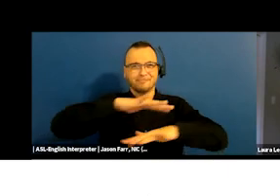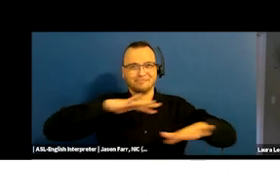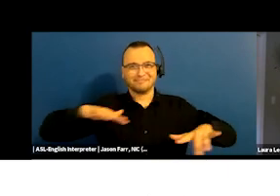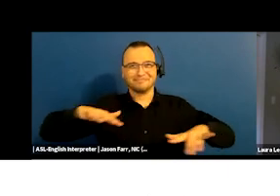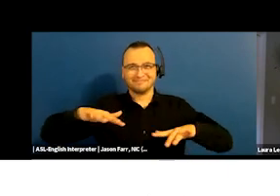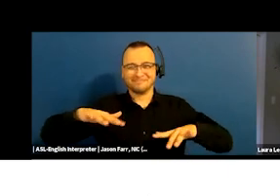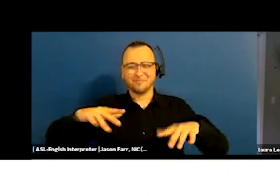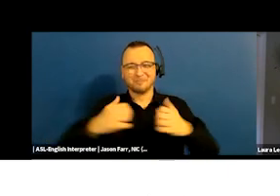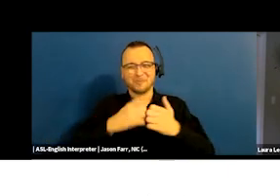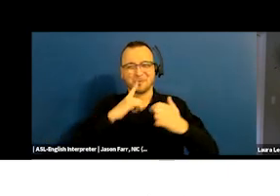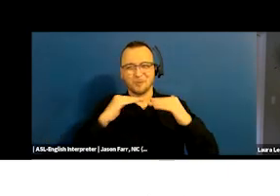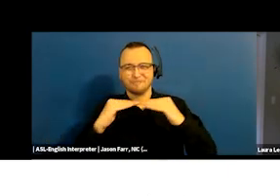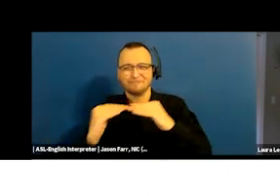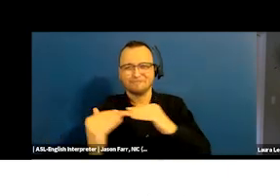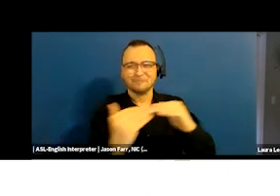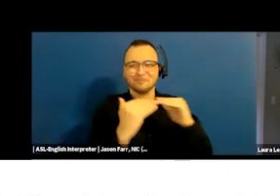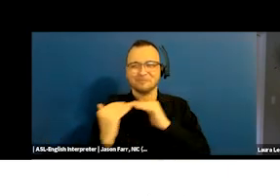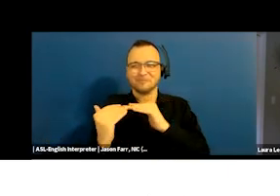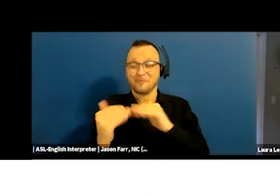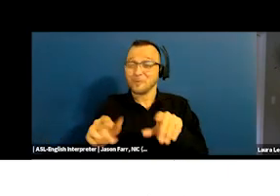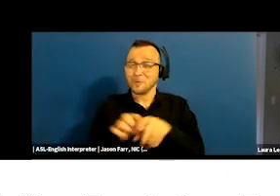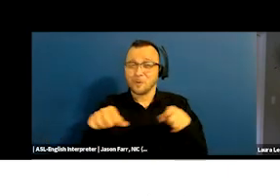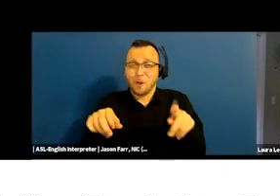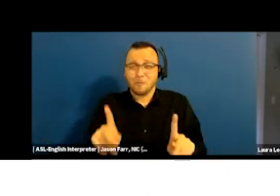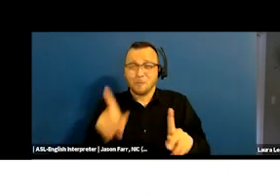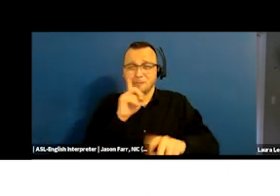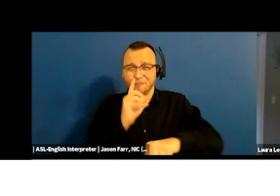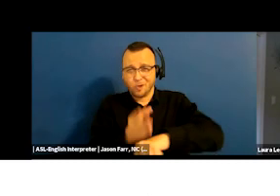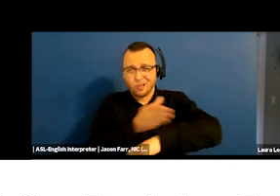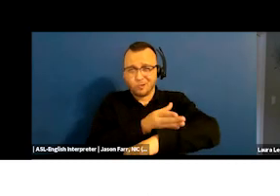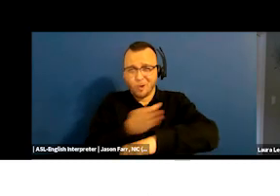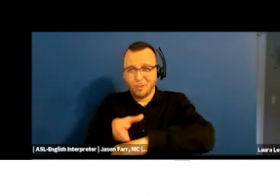And really building that transparent flow of information